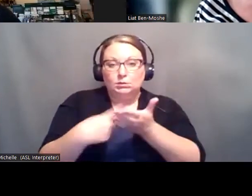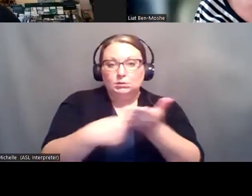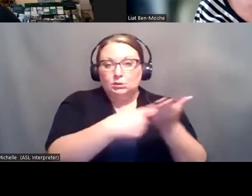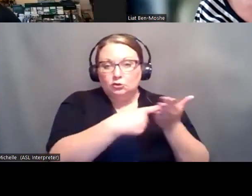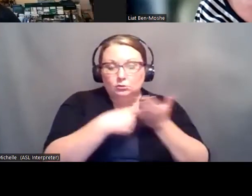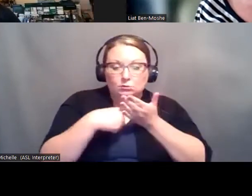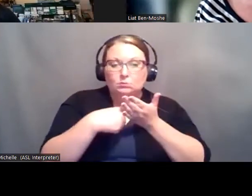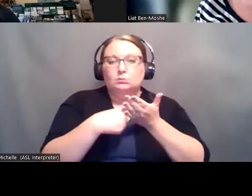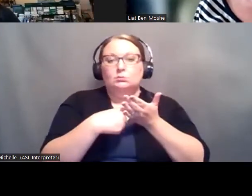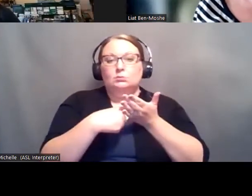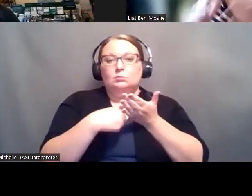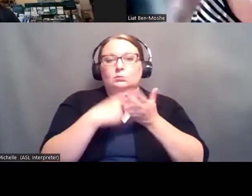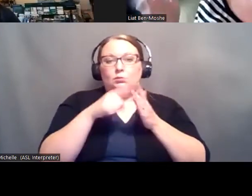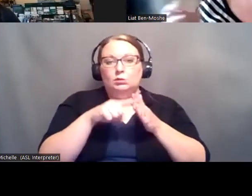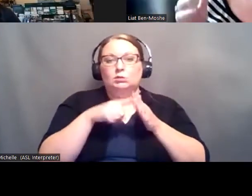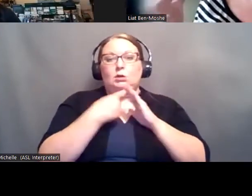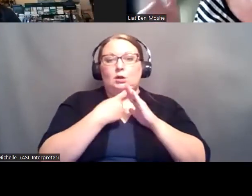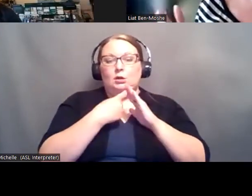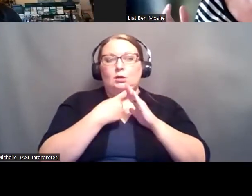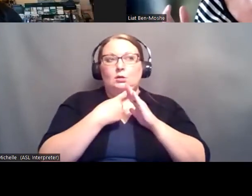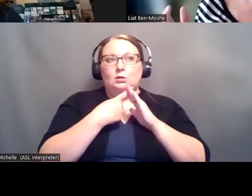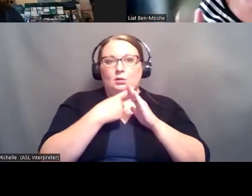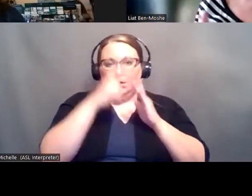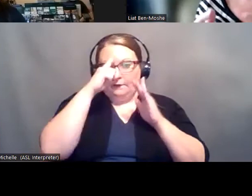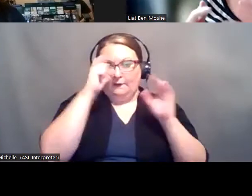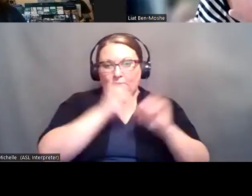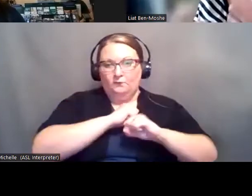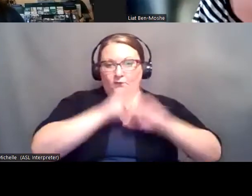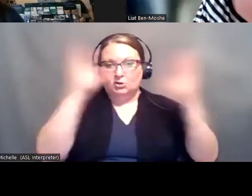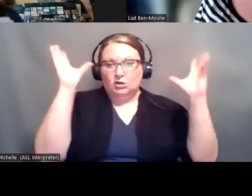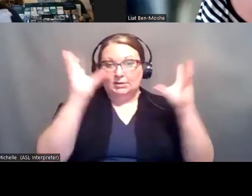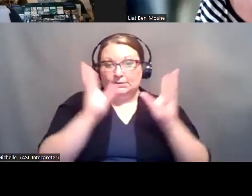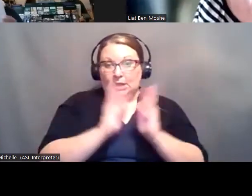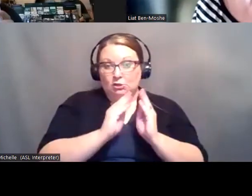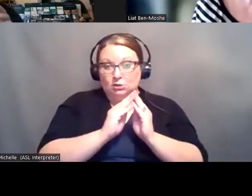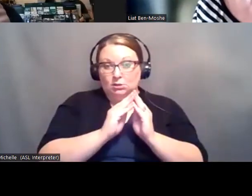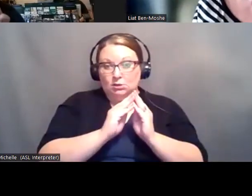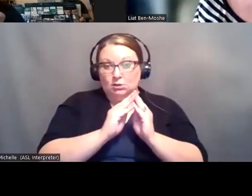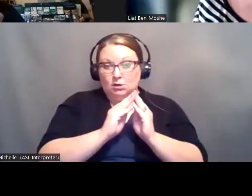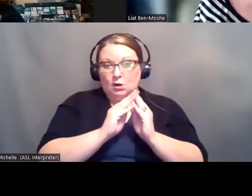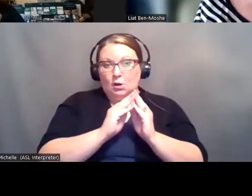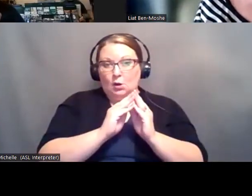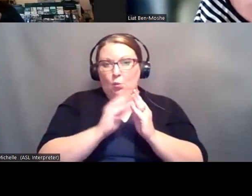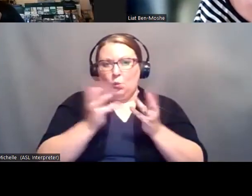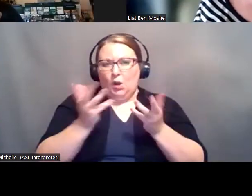And we started these visioning sessions of what do we want to see at Syracuse?